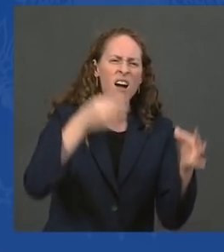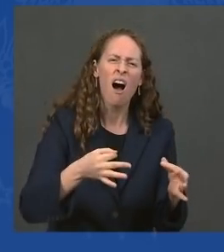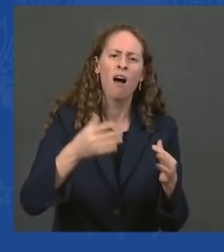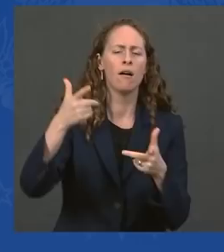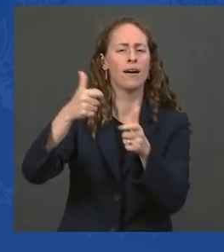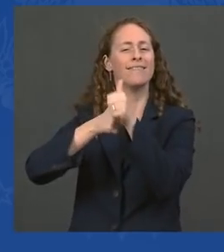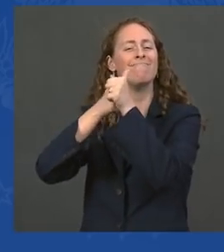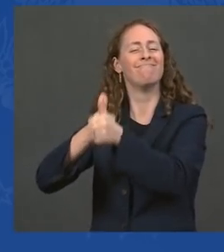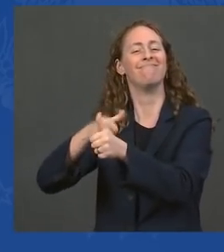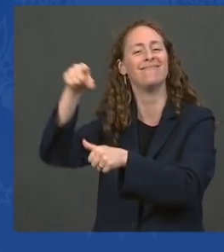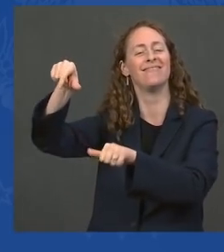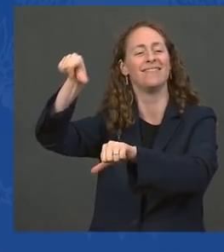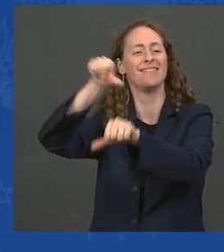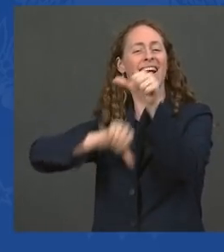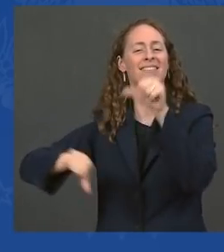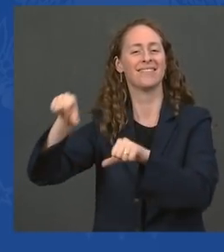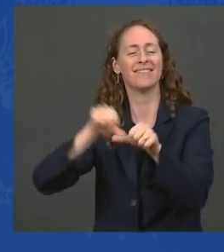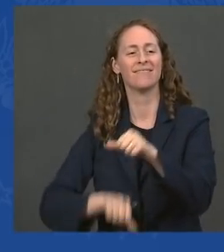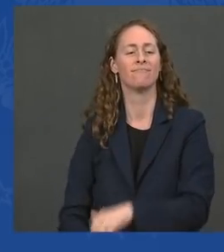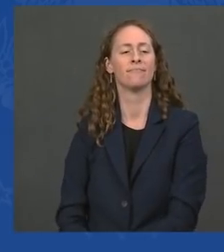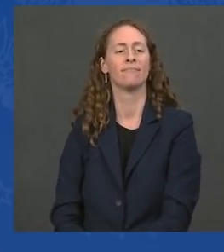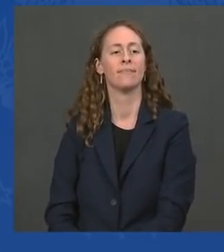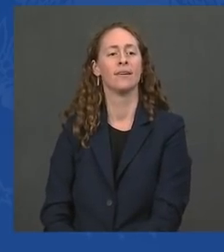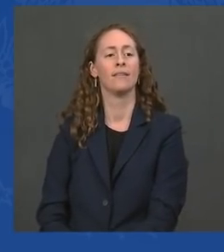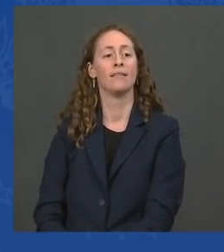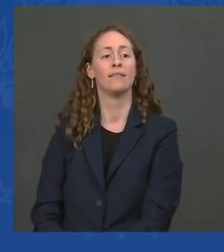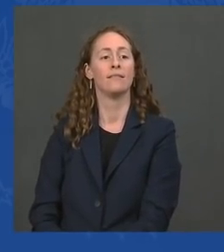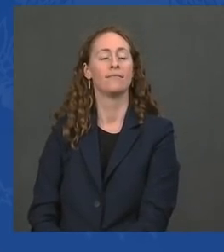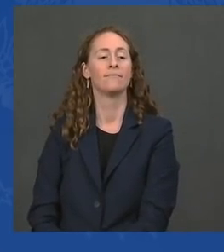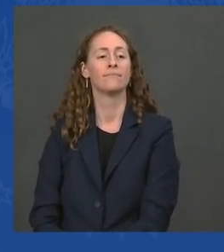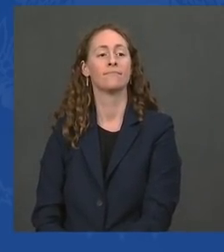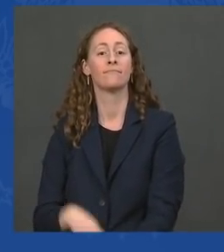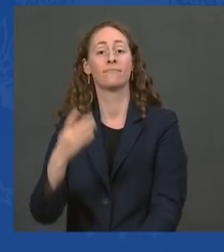this will mean all three vaccines will be available for boosters.